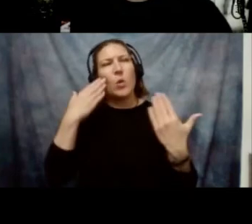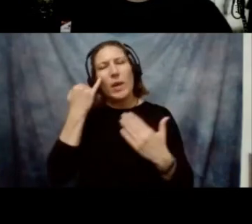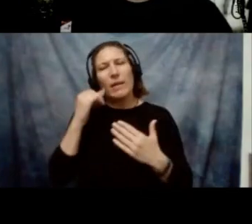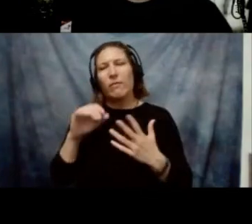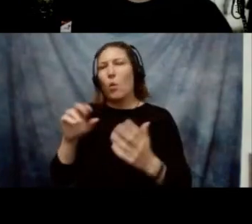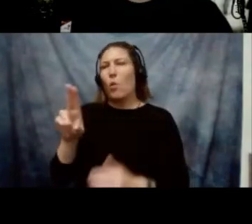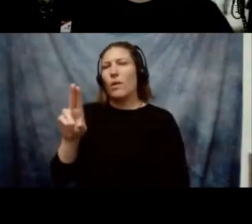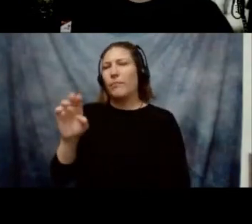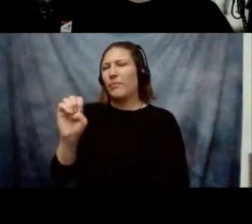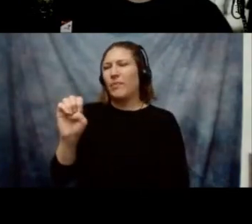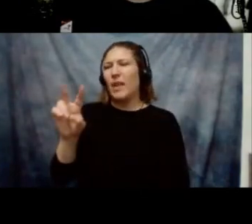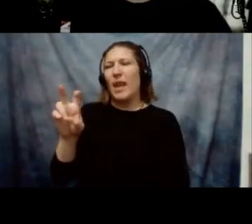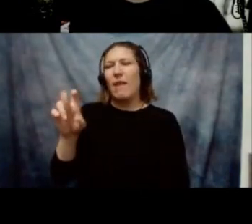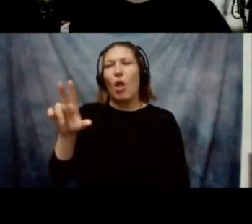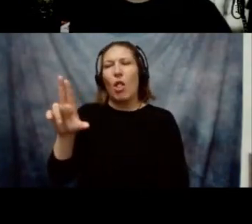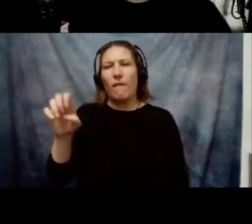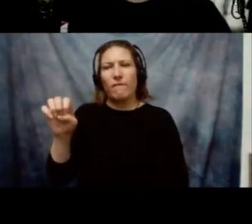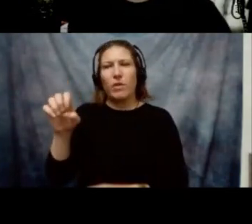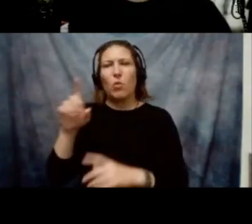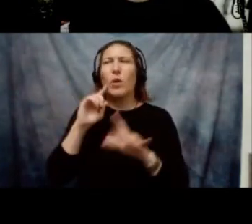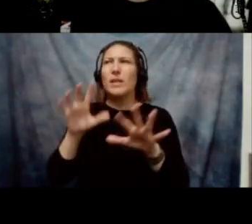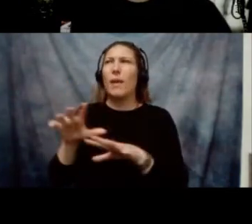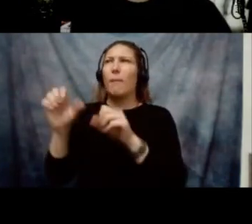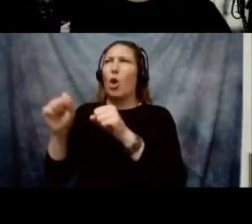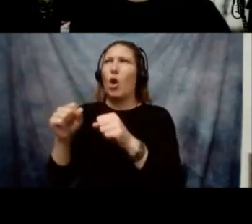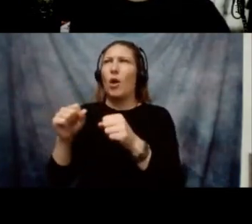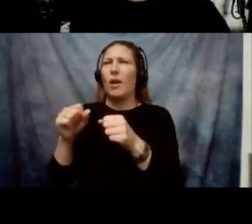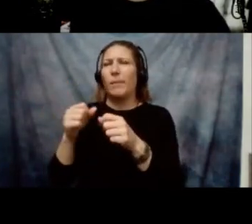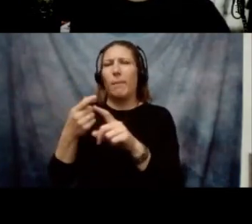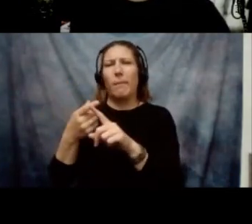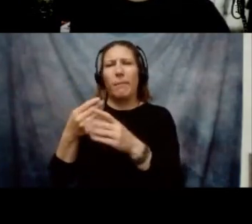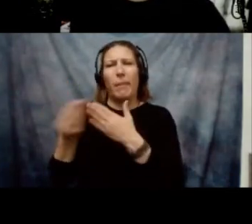even know if it's still available to i know it's out there on the web evolveauthoring.com